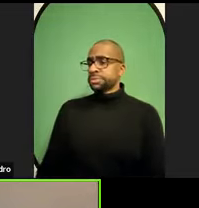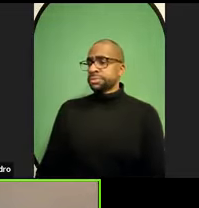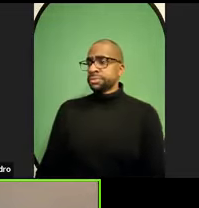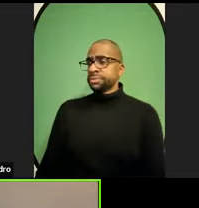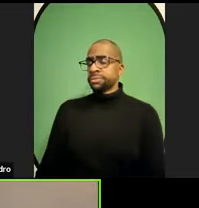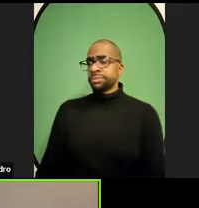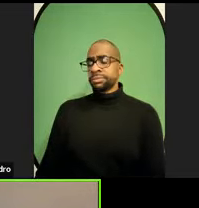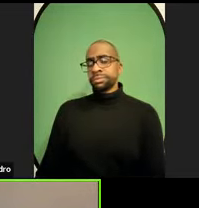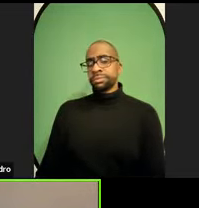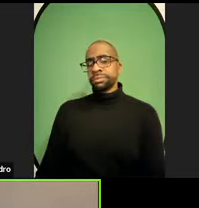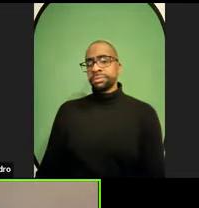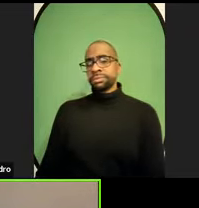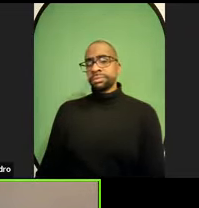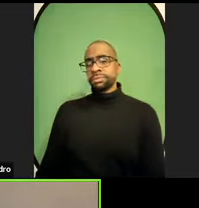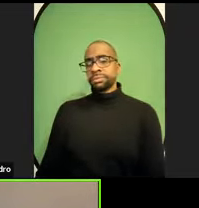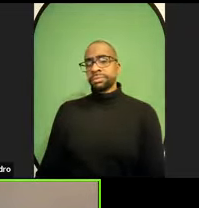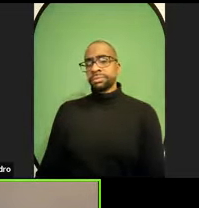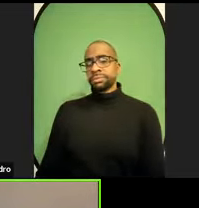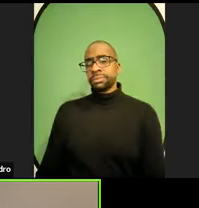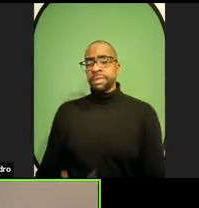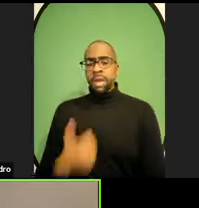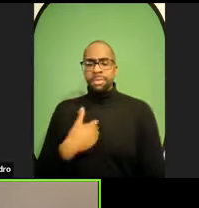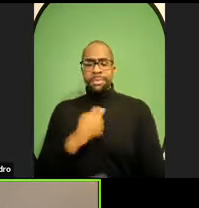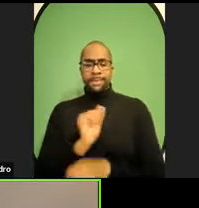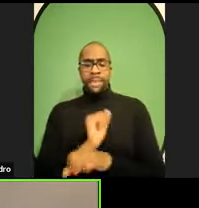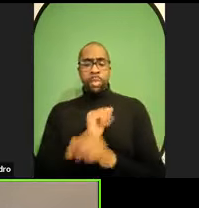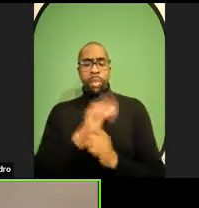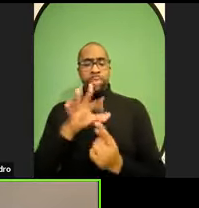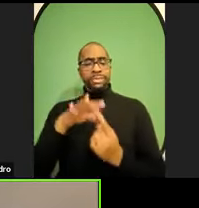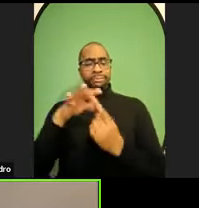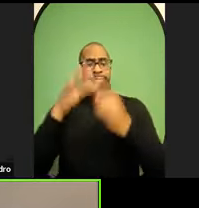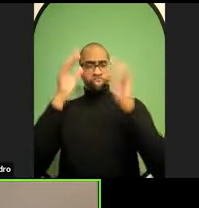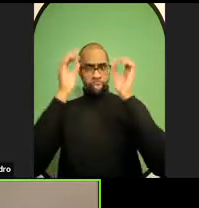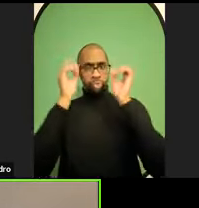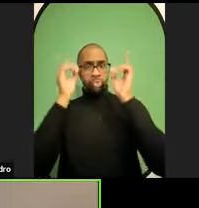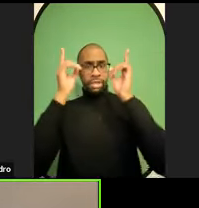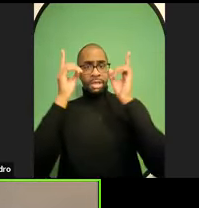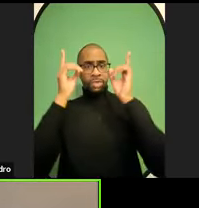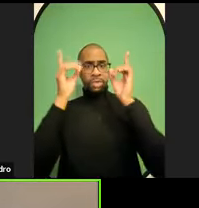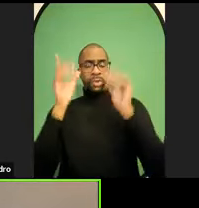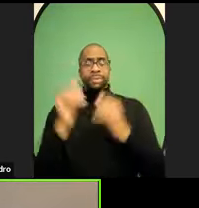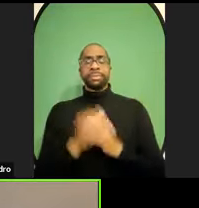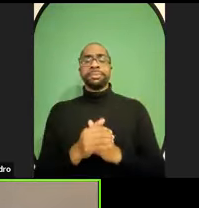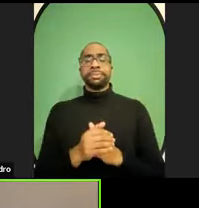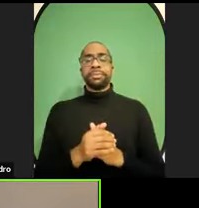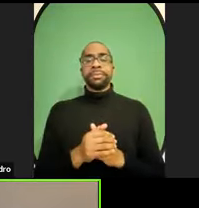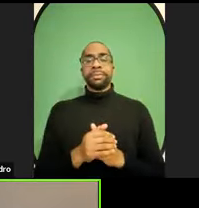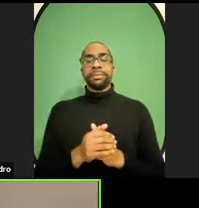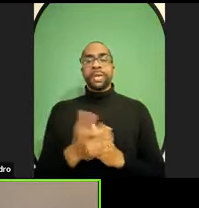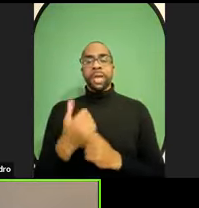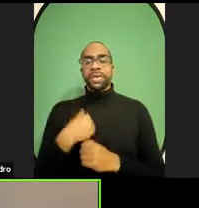That's a great question, and so. um, hi um, hi. being someone who works in special education and not for